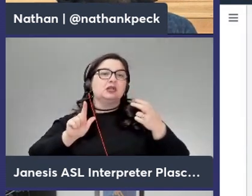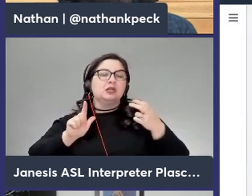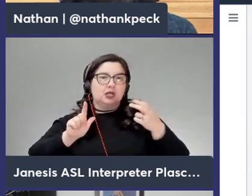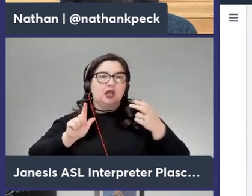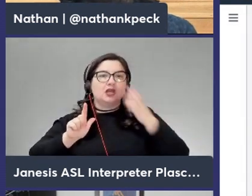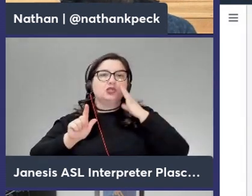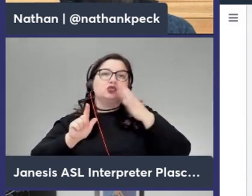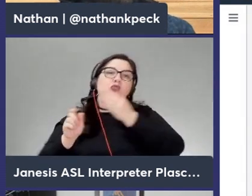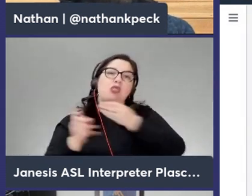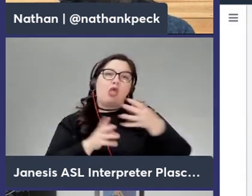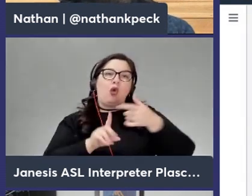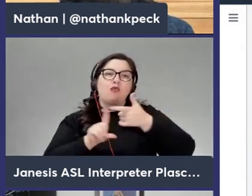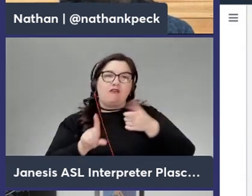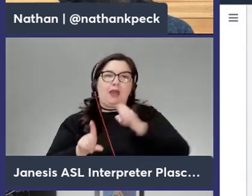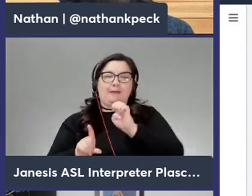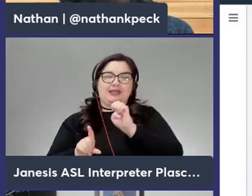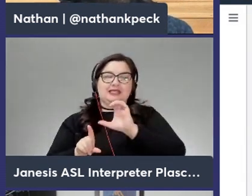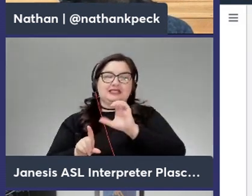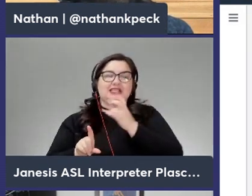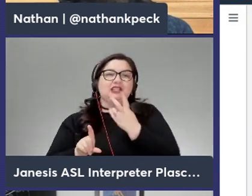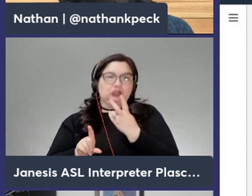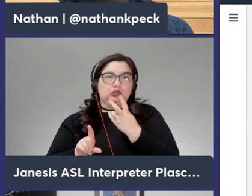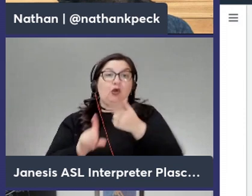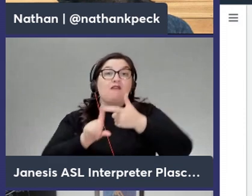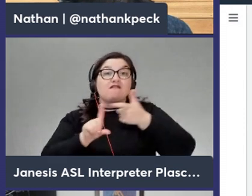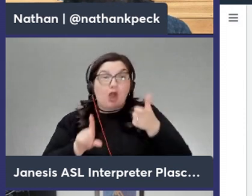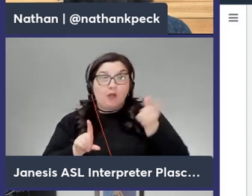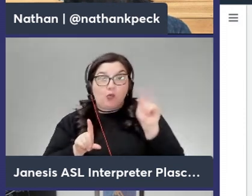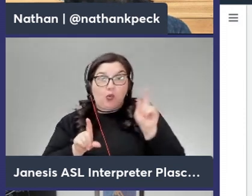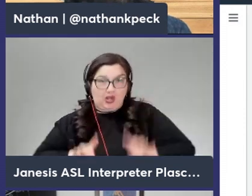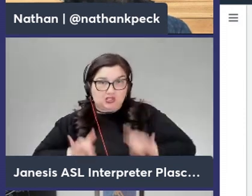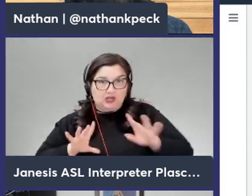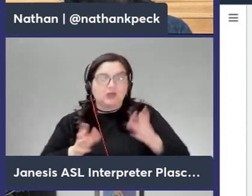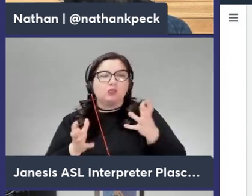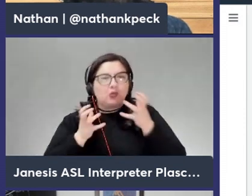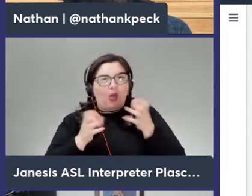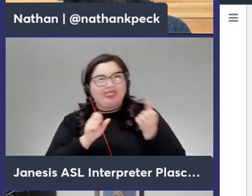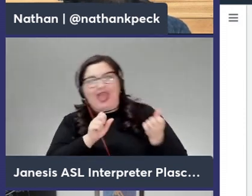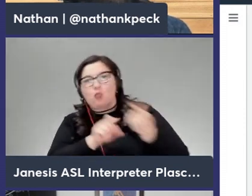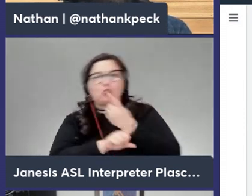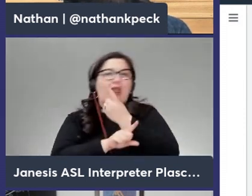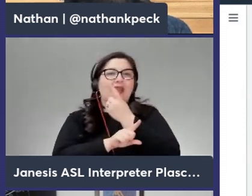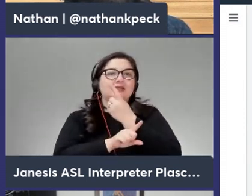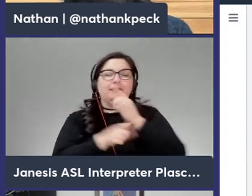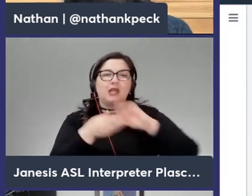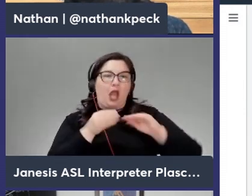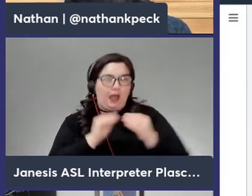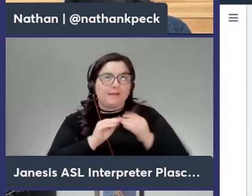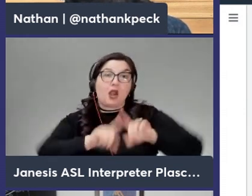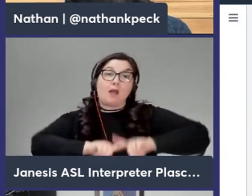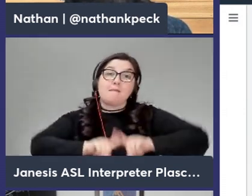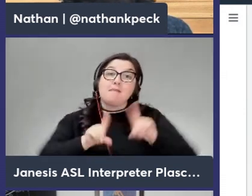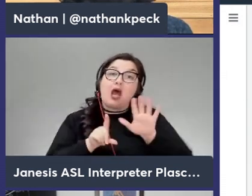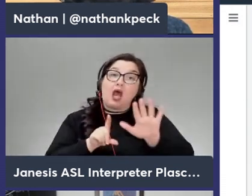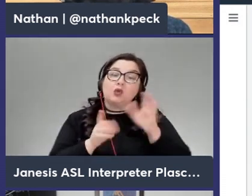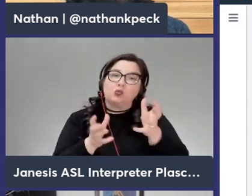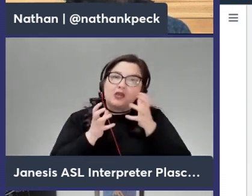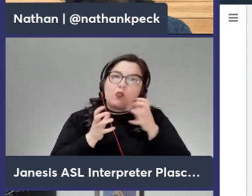that's located in Sydney fresh every time, because we want a random number. But we want the other assets of this distribution